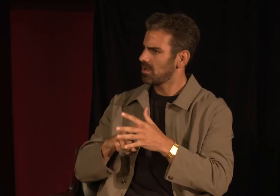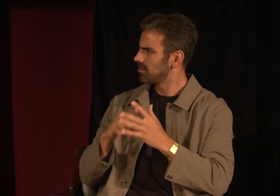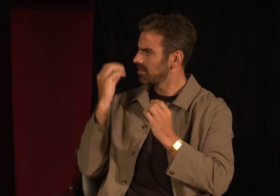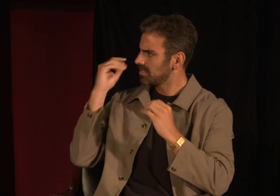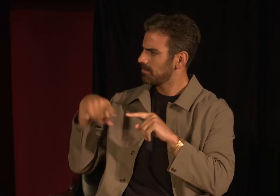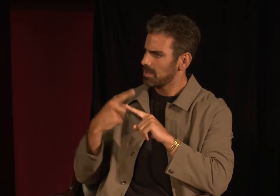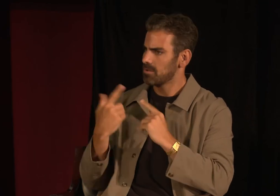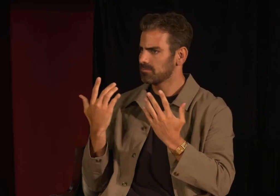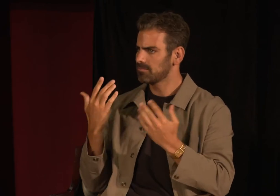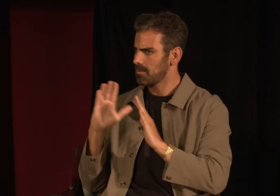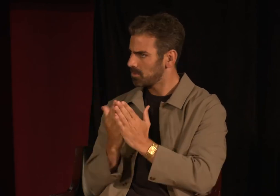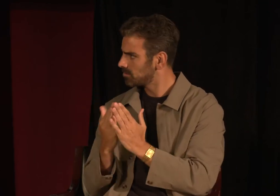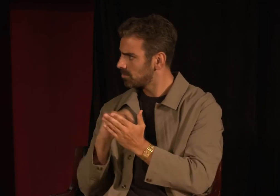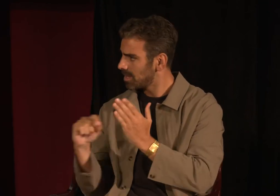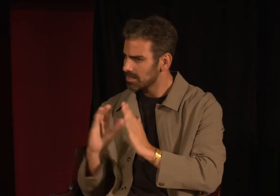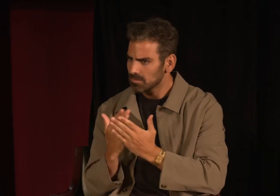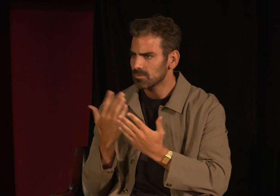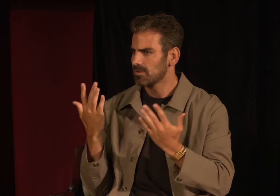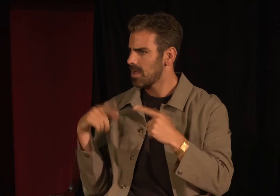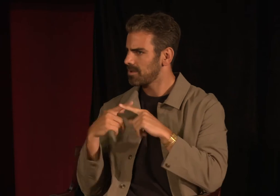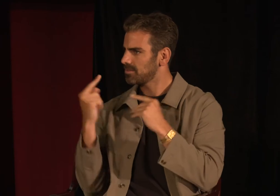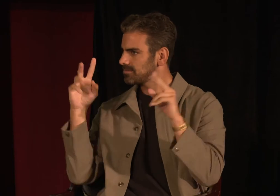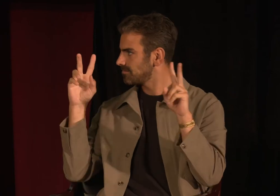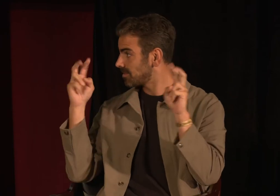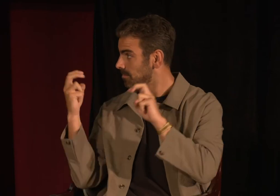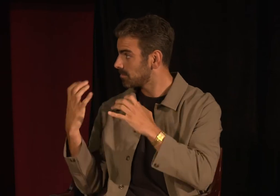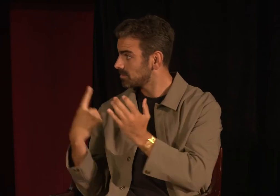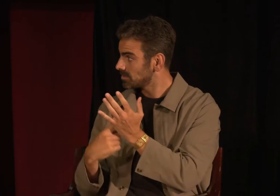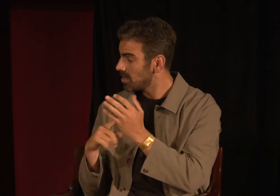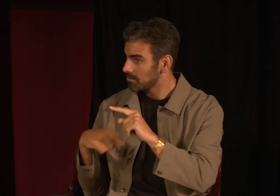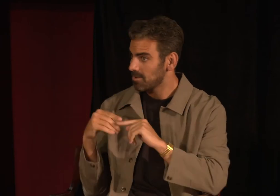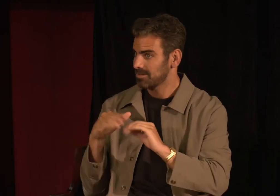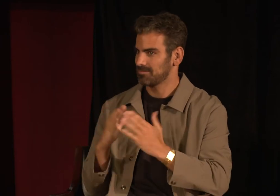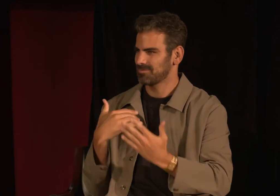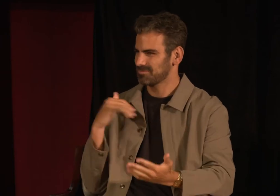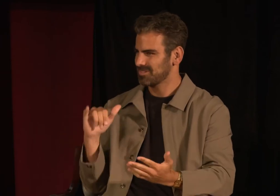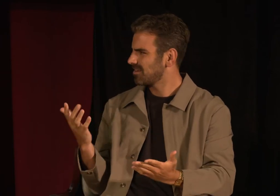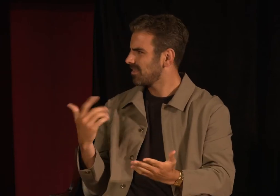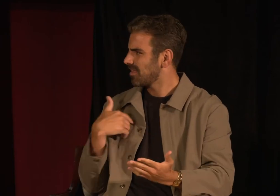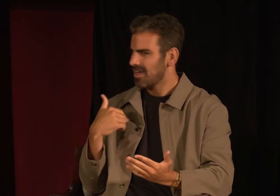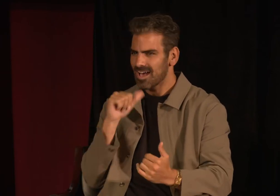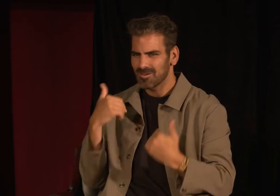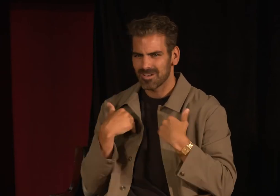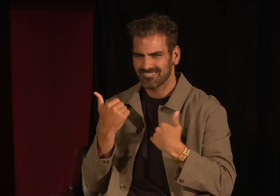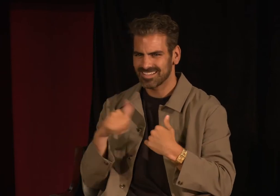in the beginning my team said, Nyle, you really need to start thinking about putting together a memoir. You need to think about what sort of topics and ideas you want to put into it.